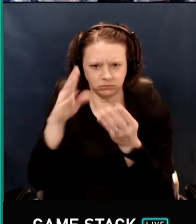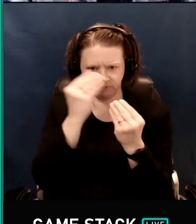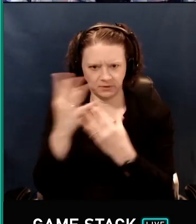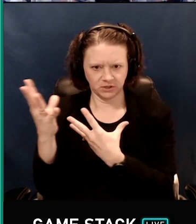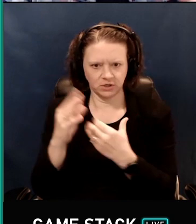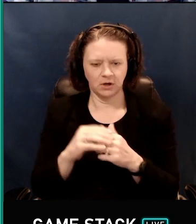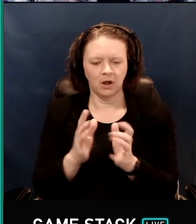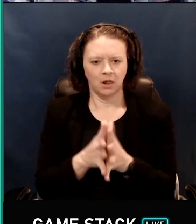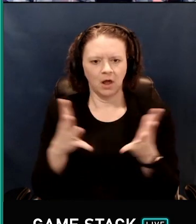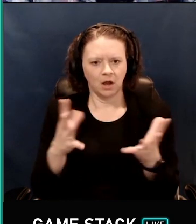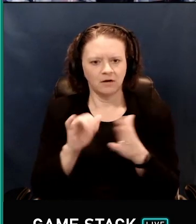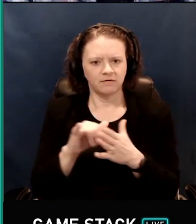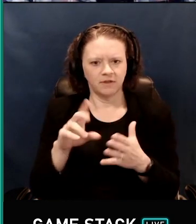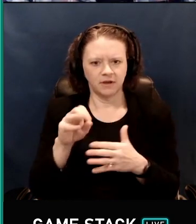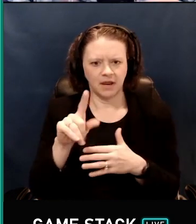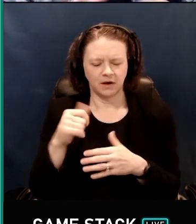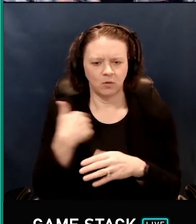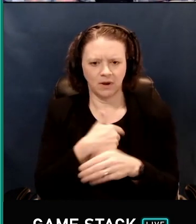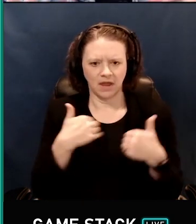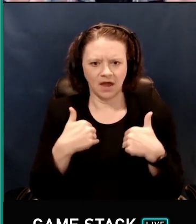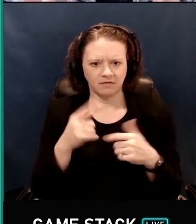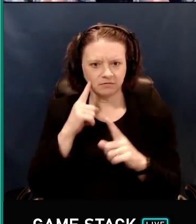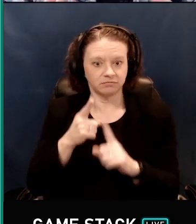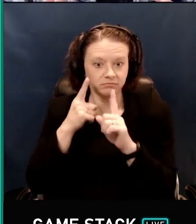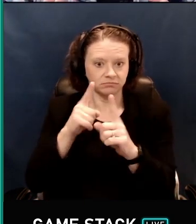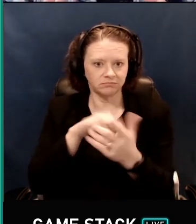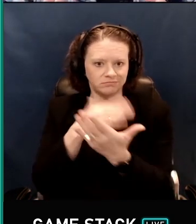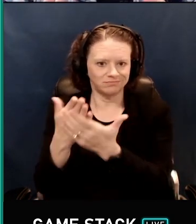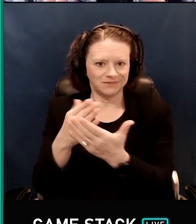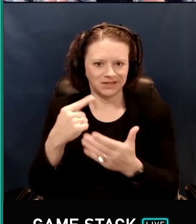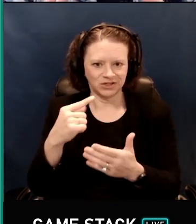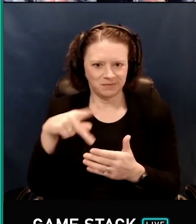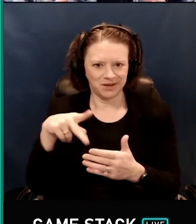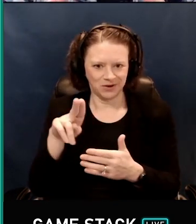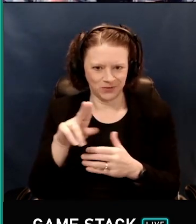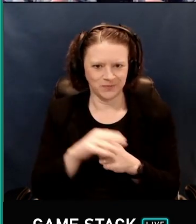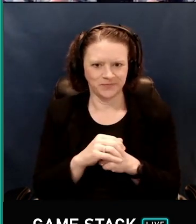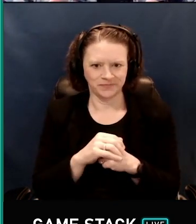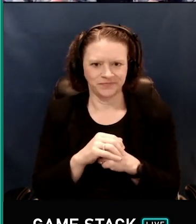destined for the GPU. And there are two factors that